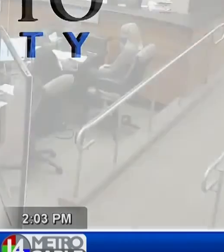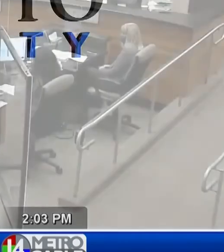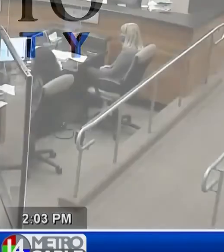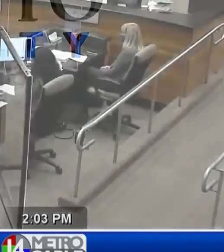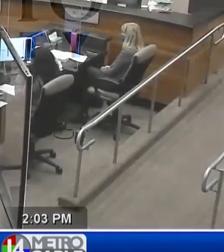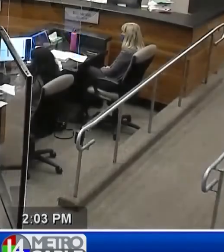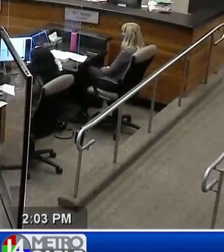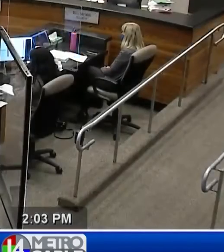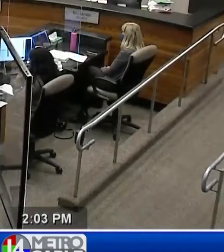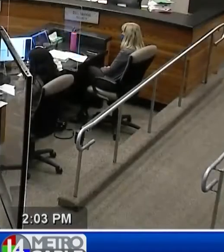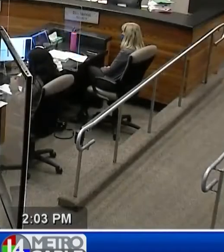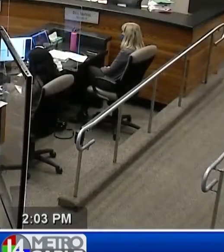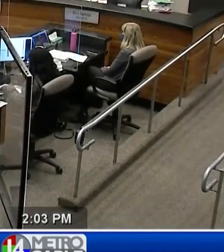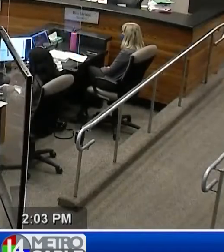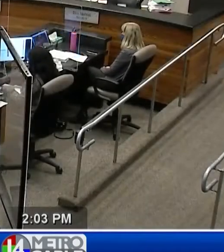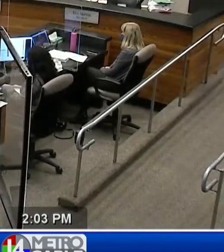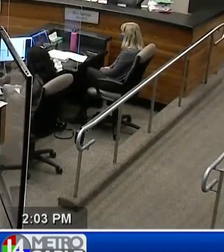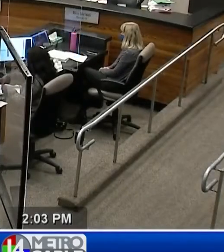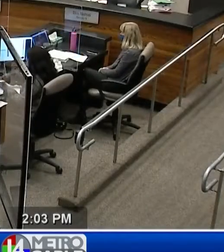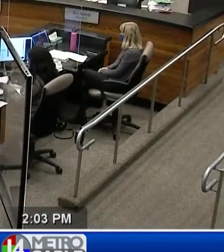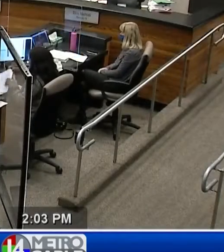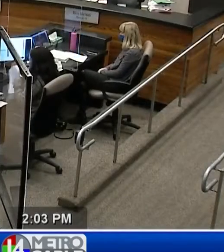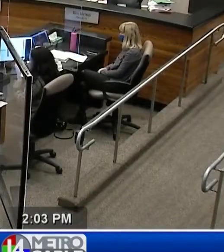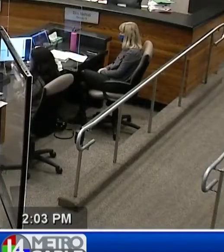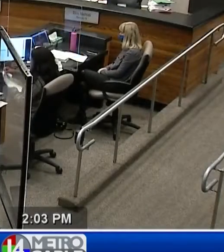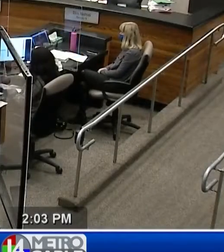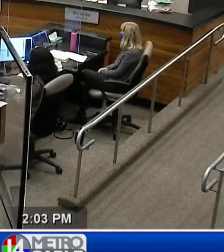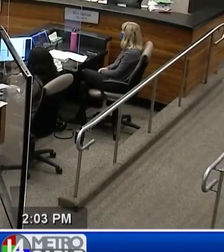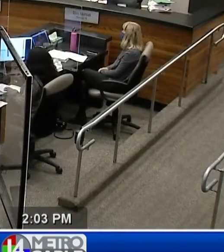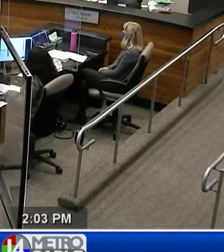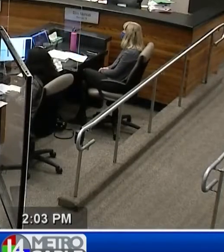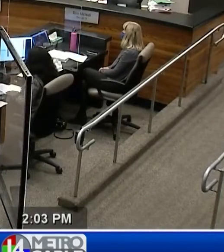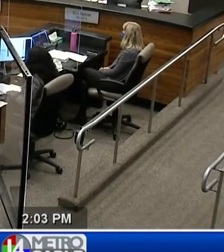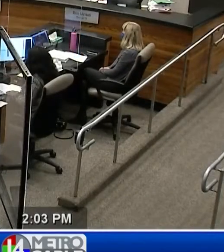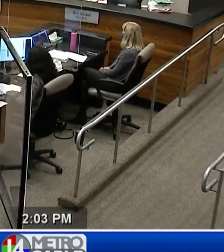I mean, everyone, welcome back to the Sacramento County Board of Supervisors.